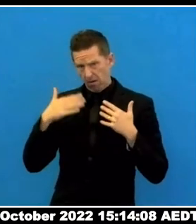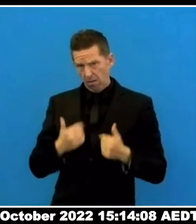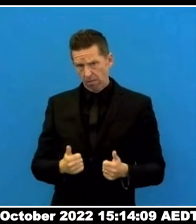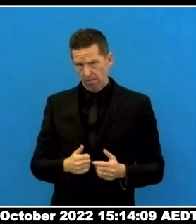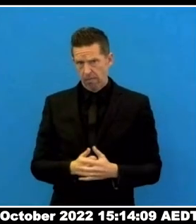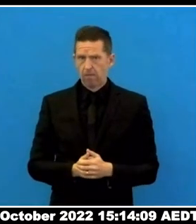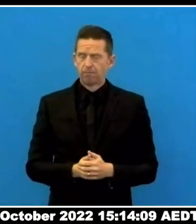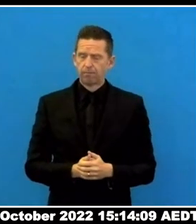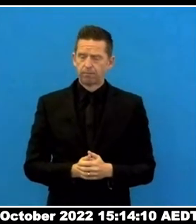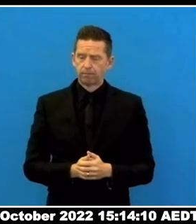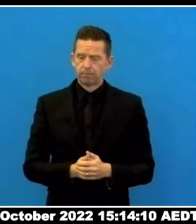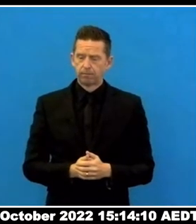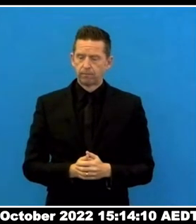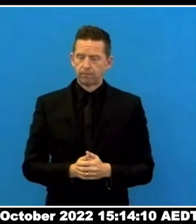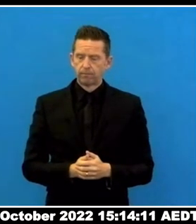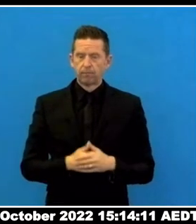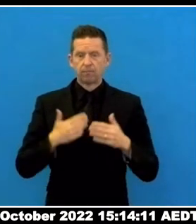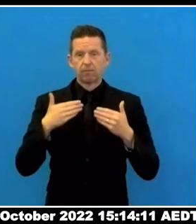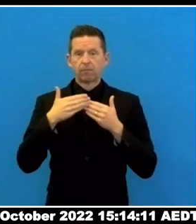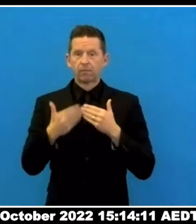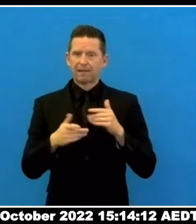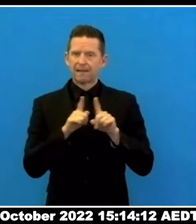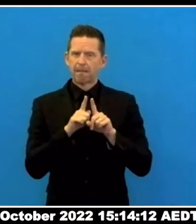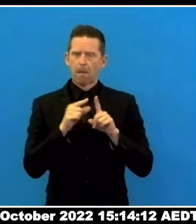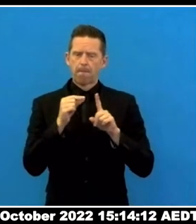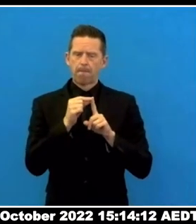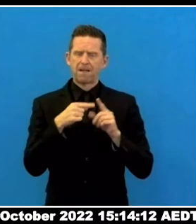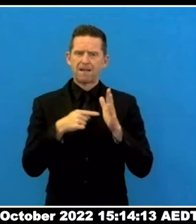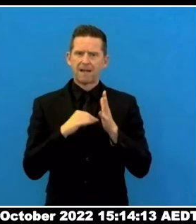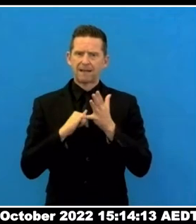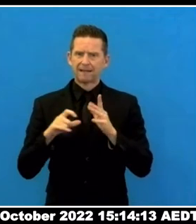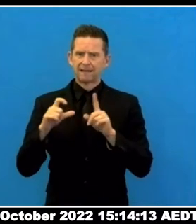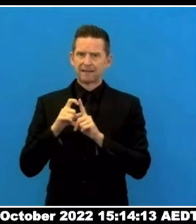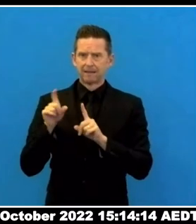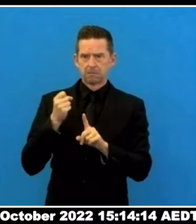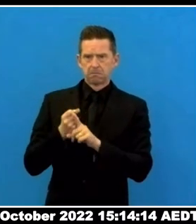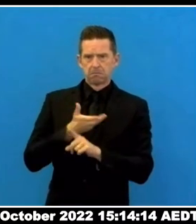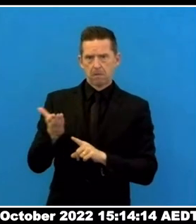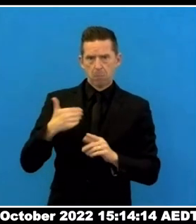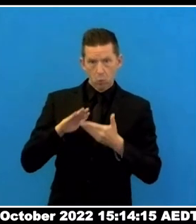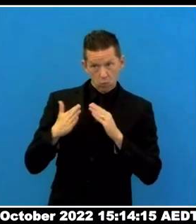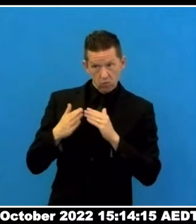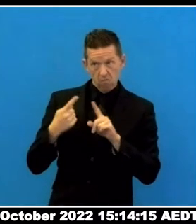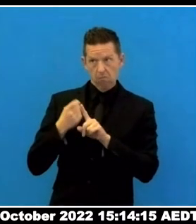and post traumatic stress disorder on my community and also myself.